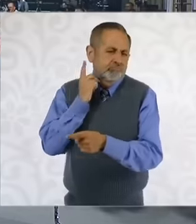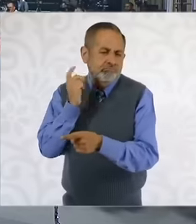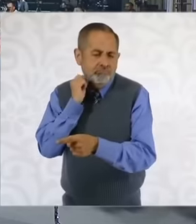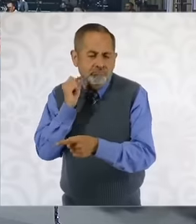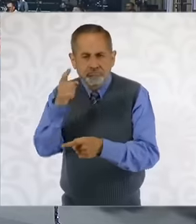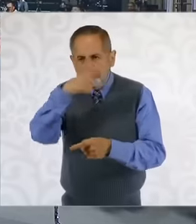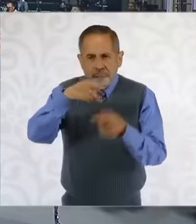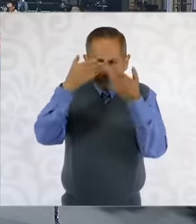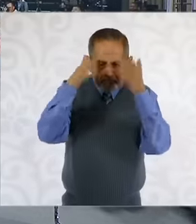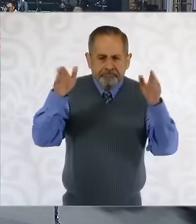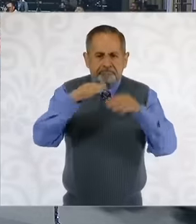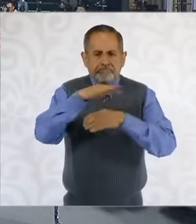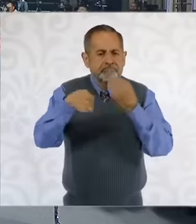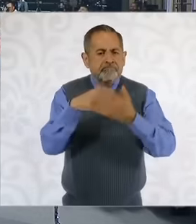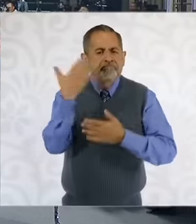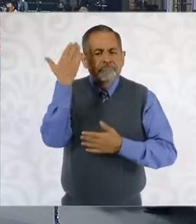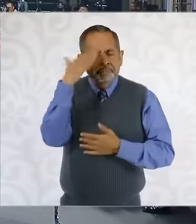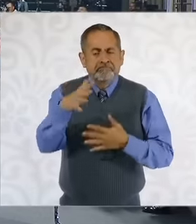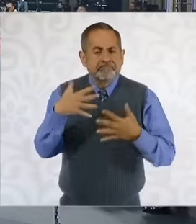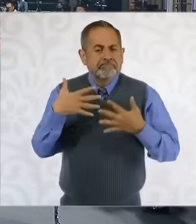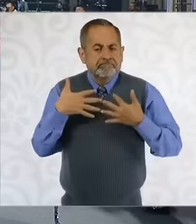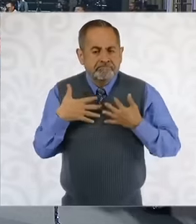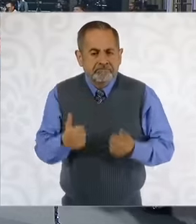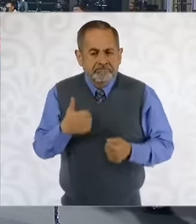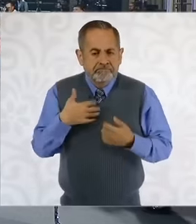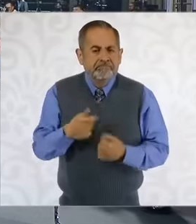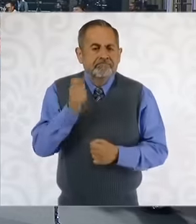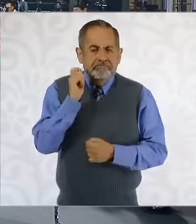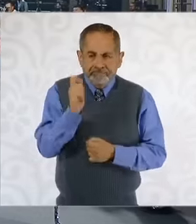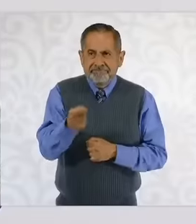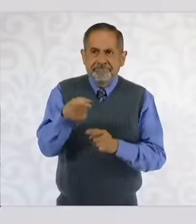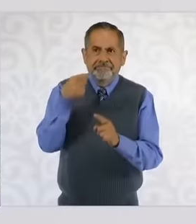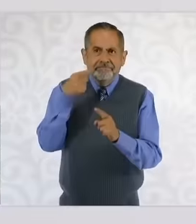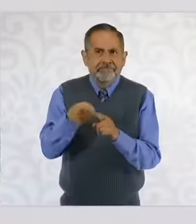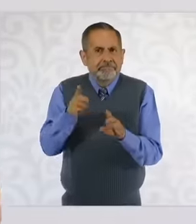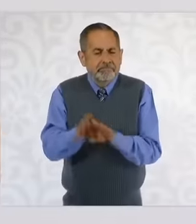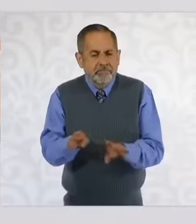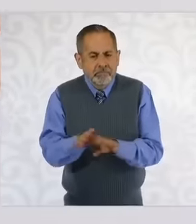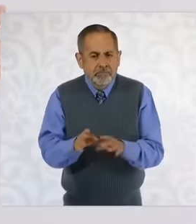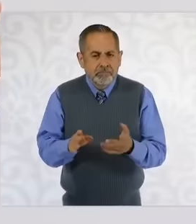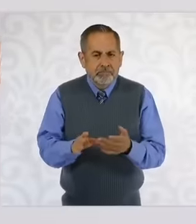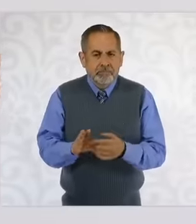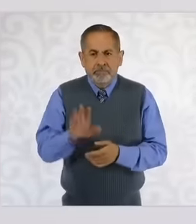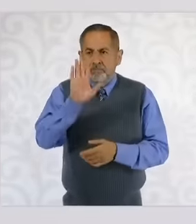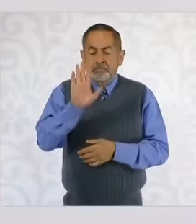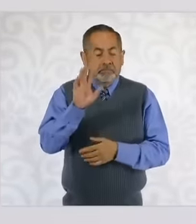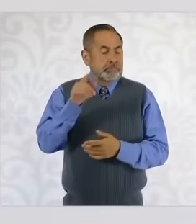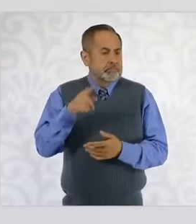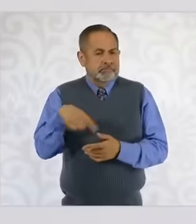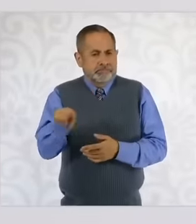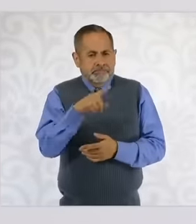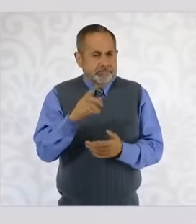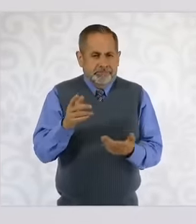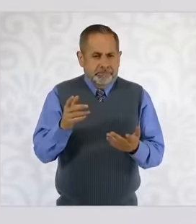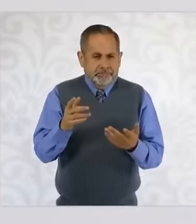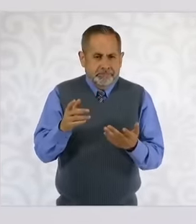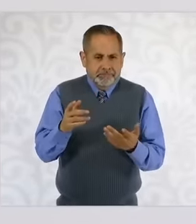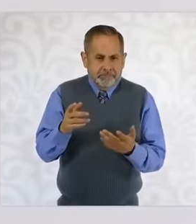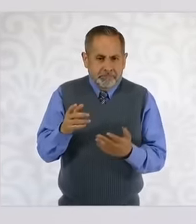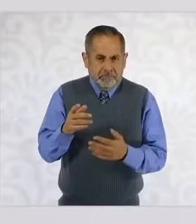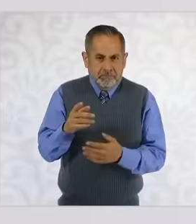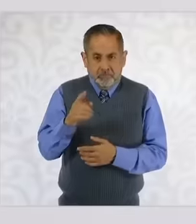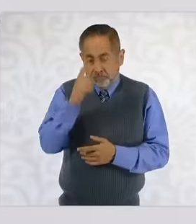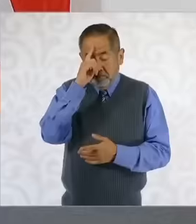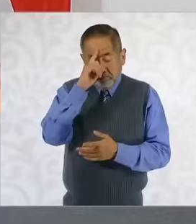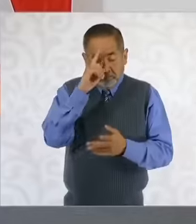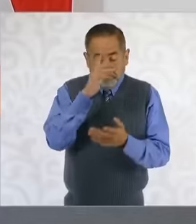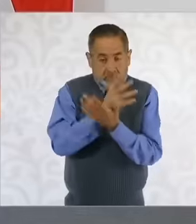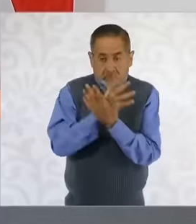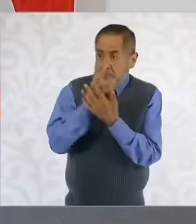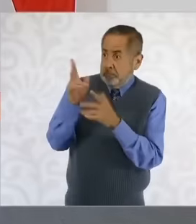understands what it is about because it seems that it is something out of the ordinary that is something